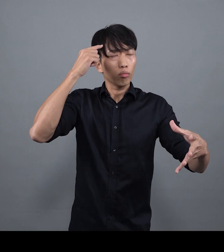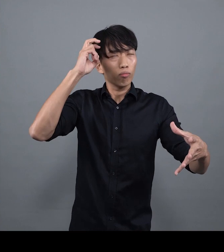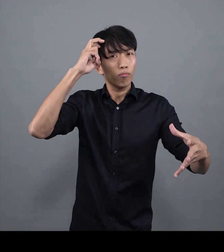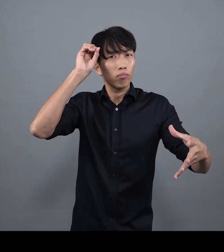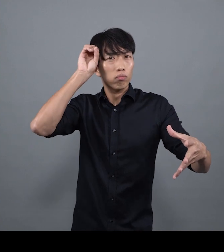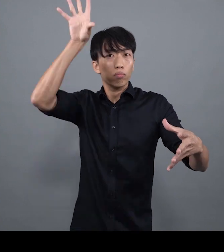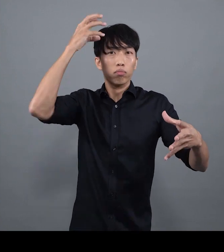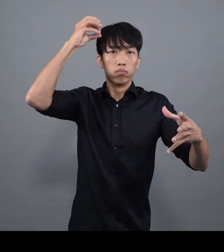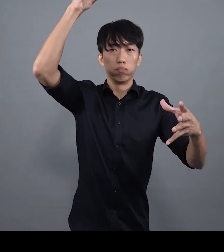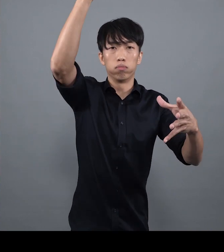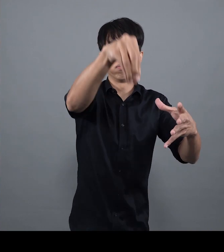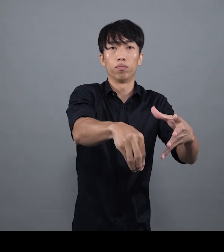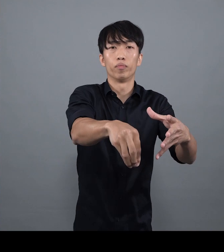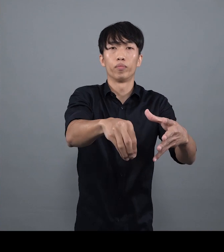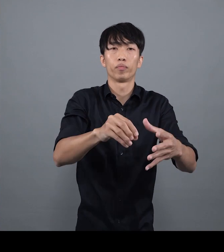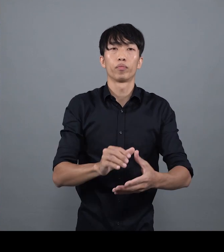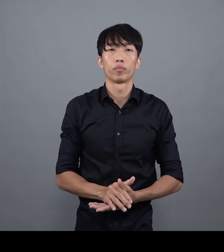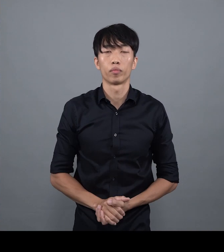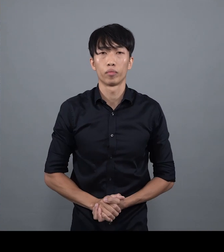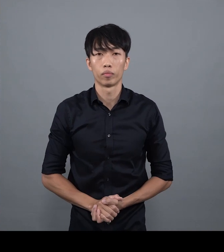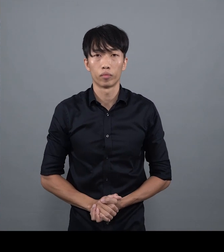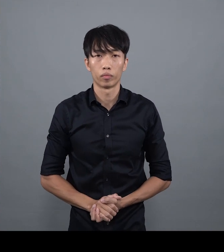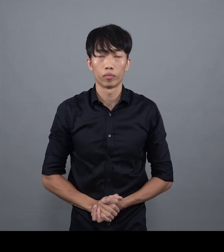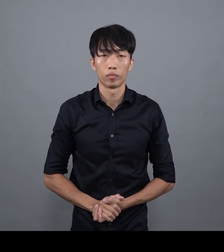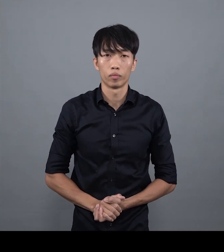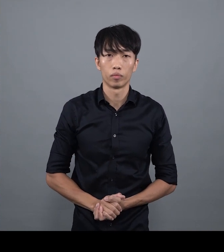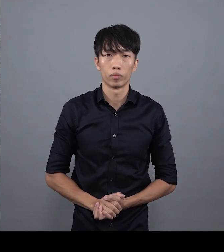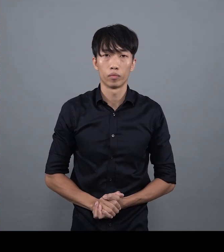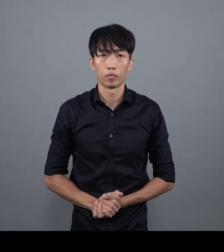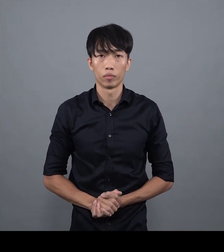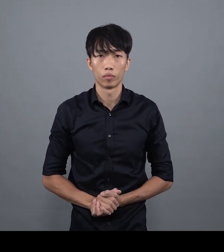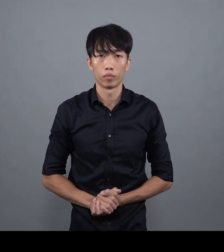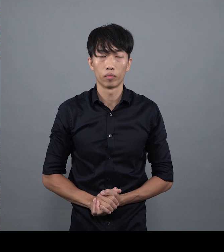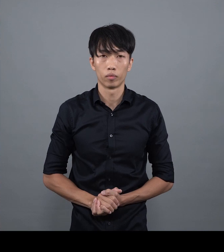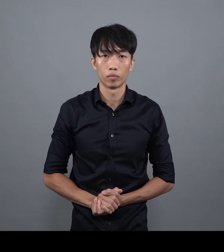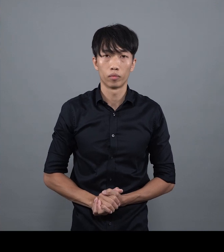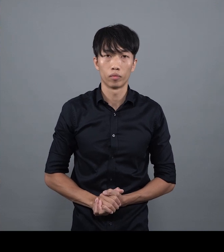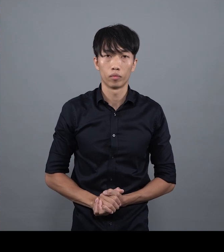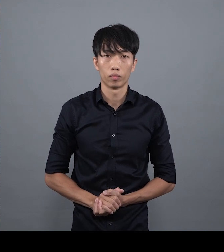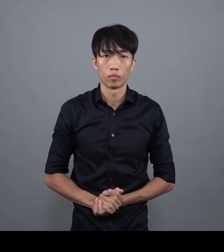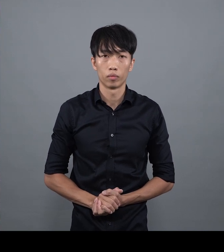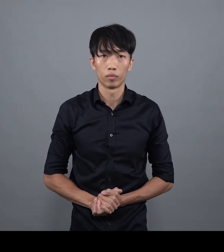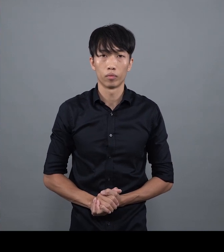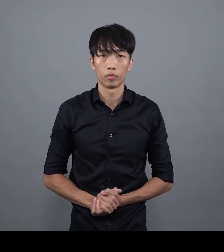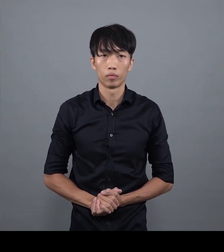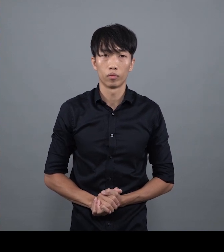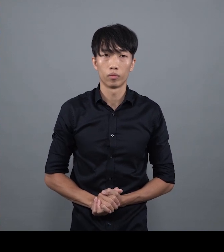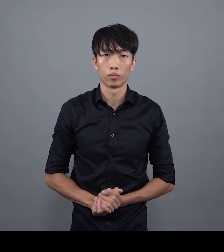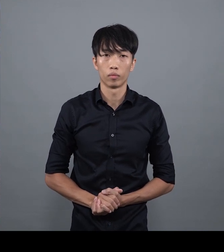[clinking of metal against tile]